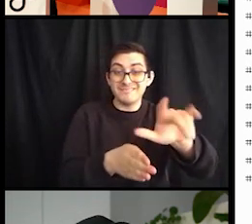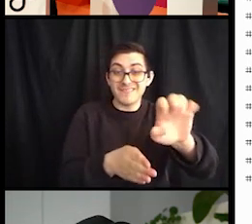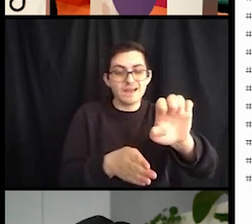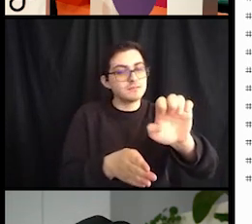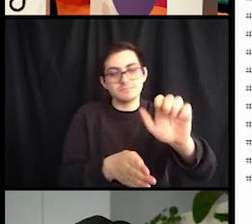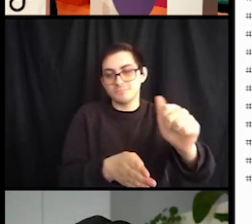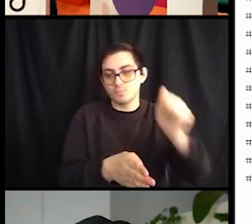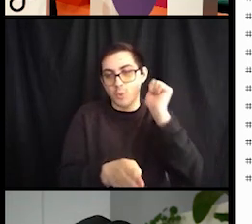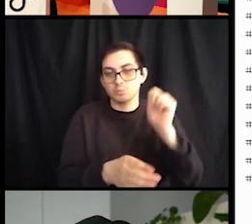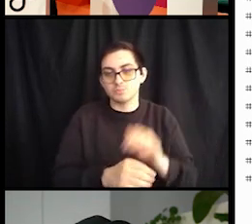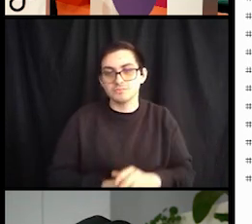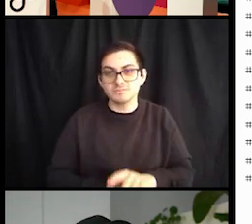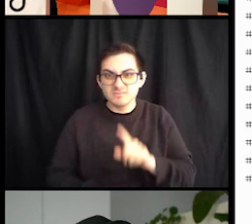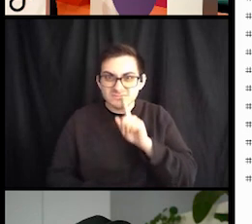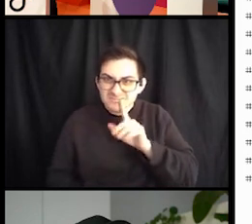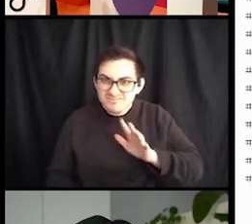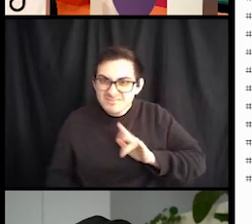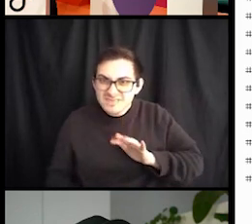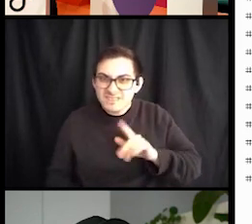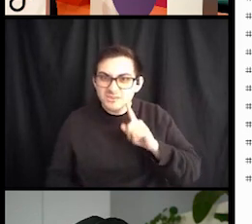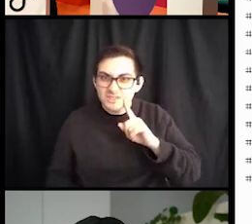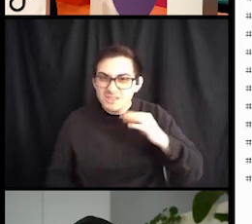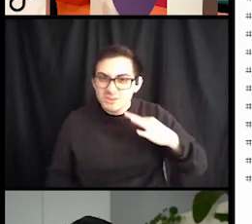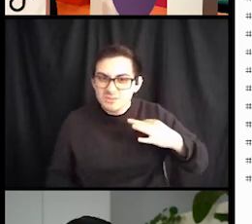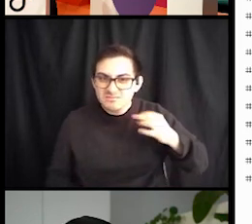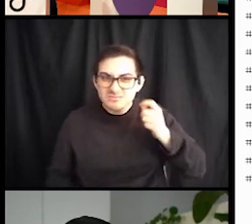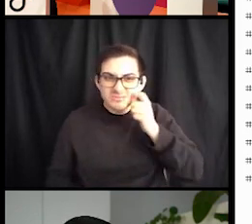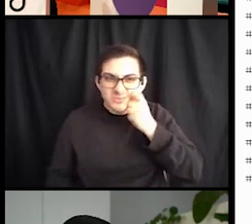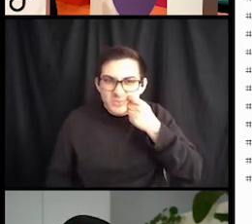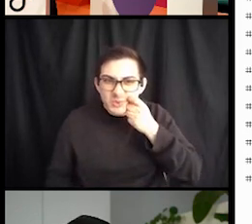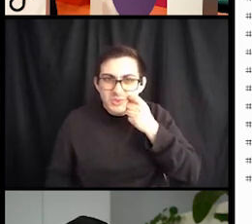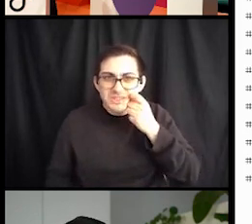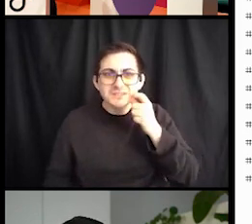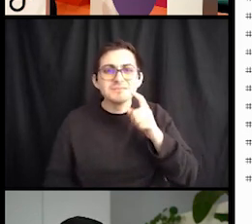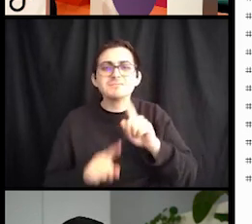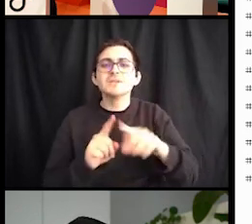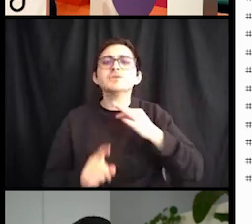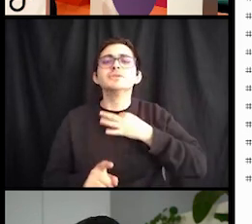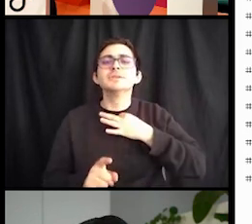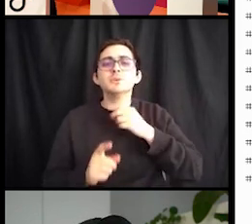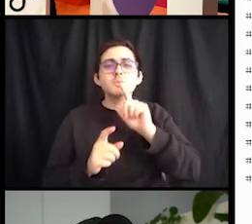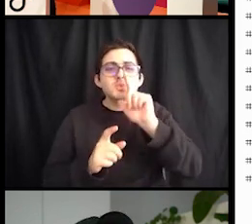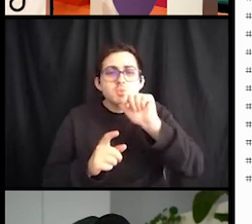I'm curious like who can create a branch? Yes so the cool thing is that you only